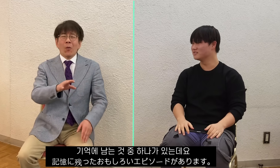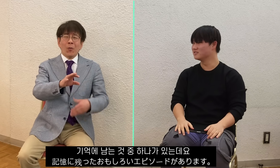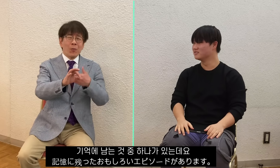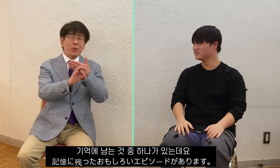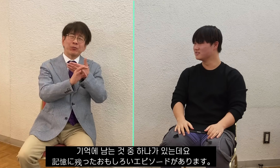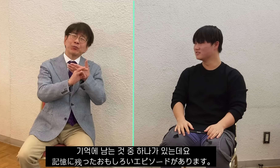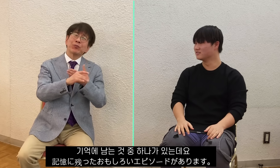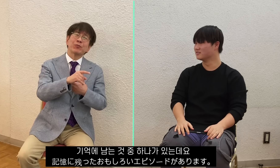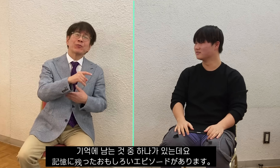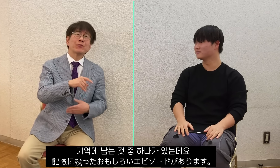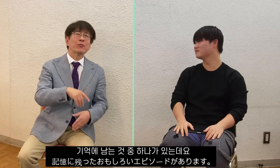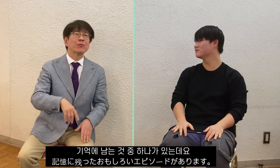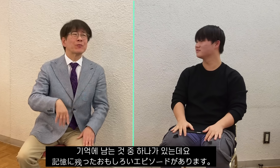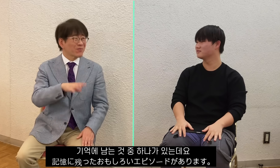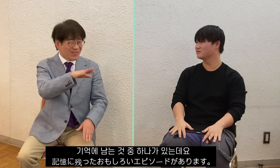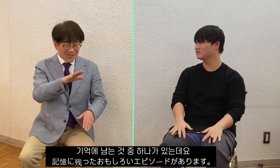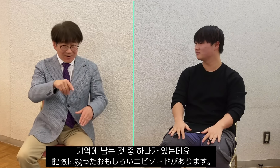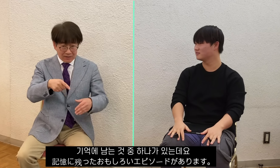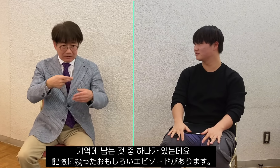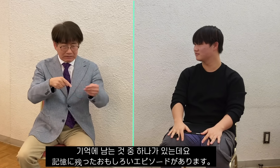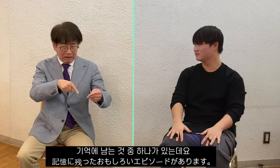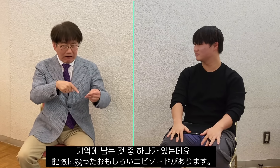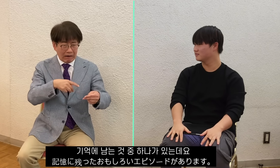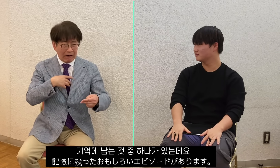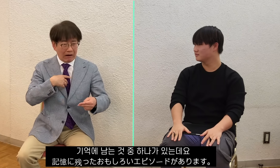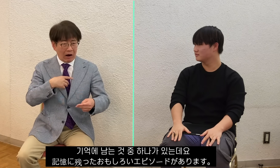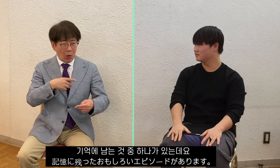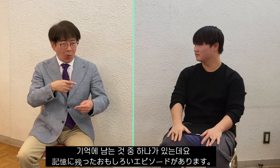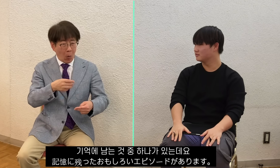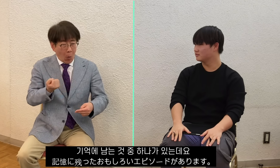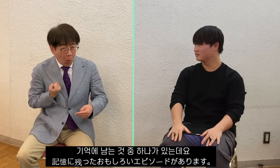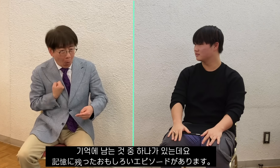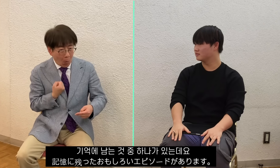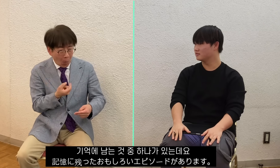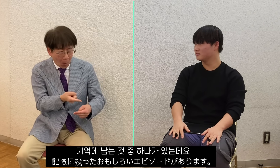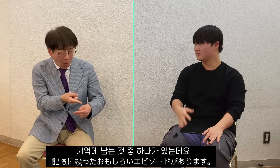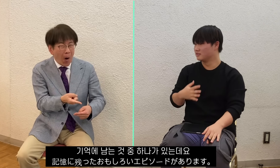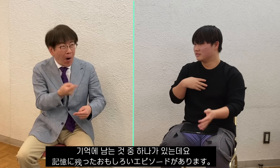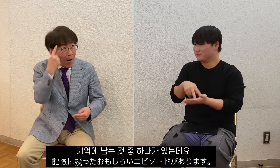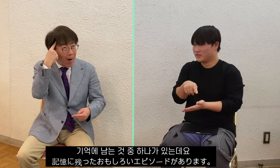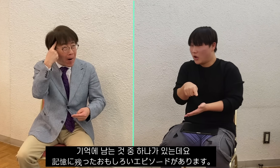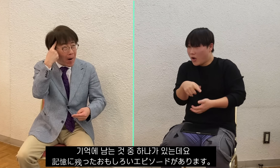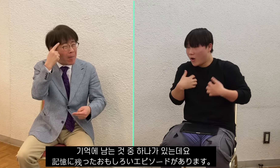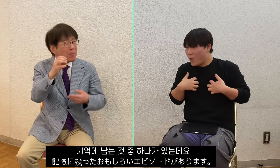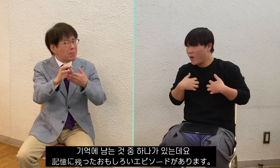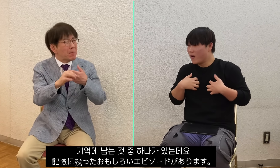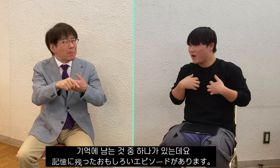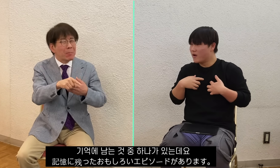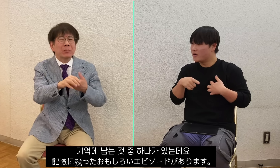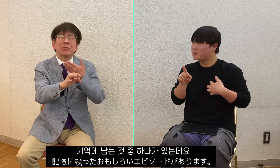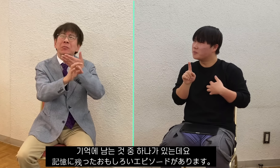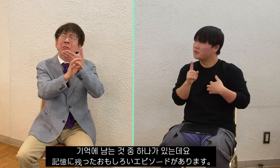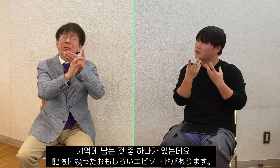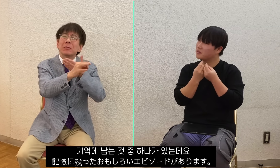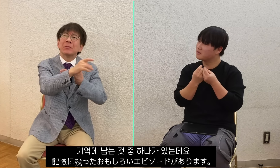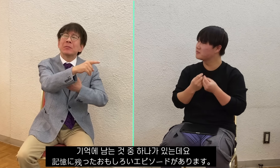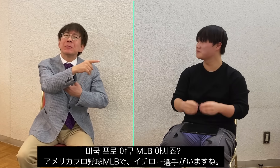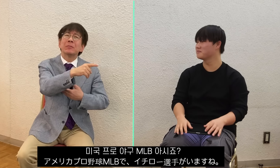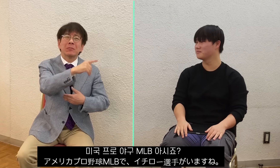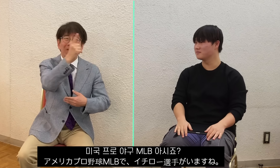There is one thing that I remember.